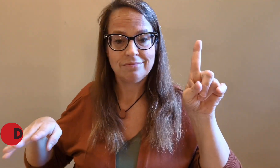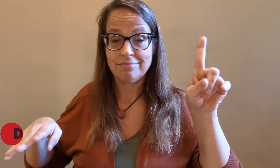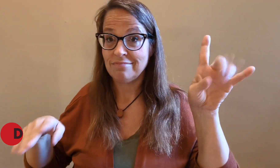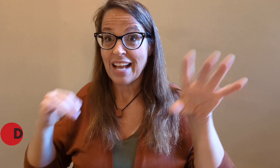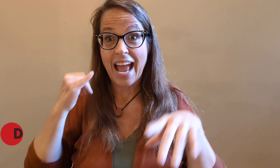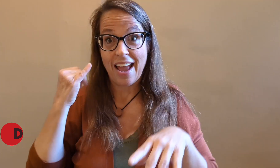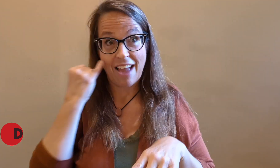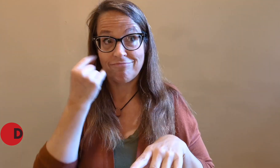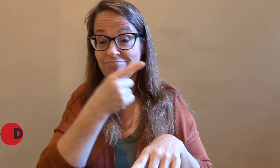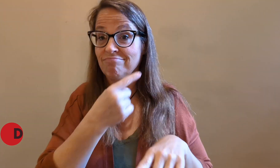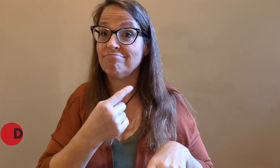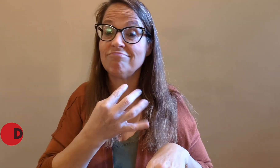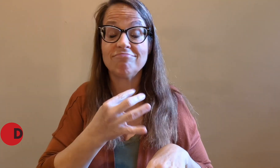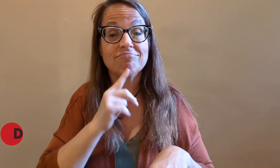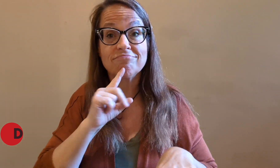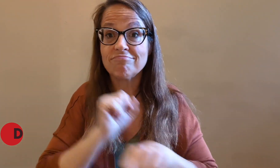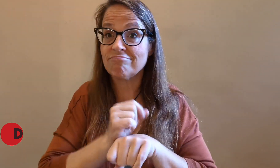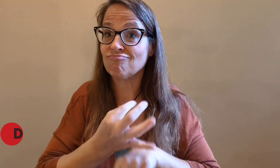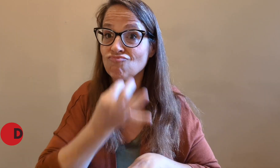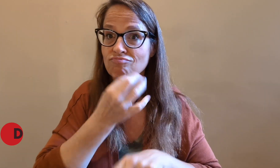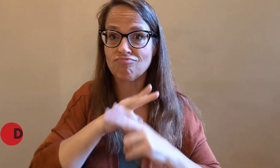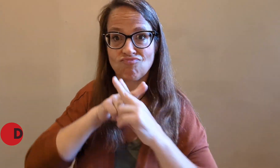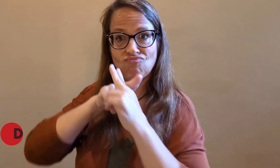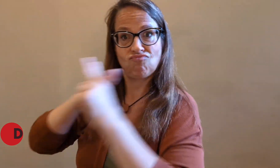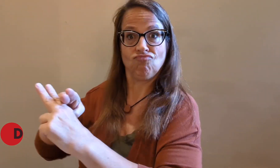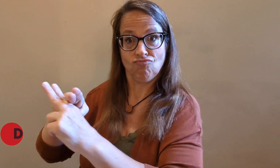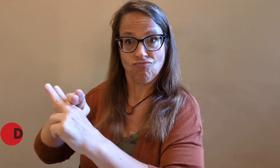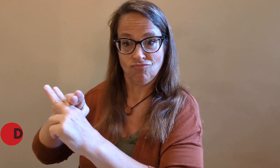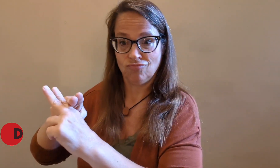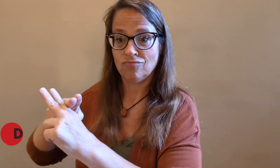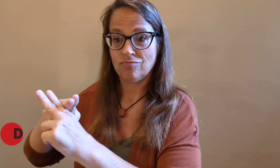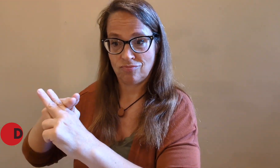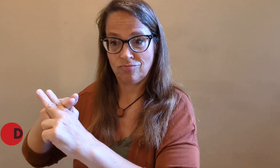And if she dares lockout these workers,